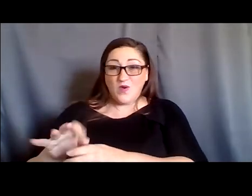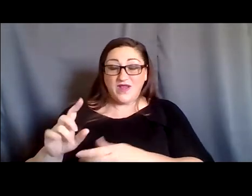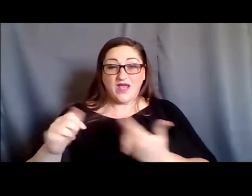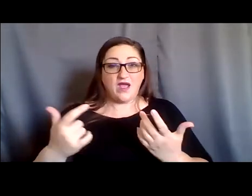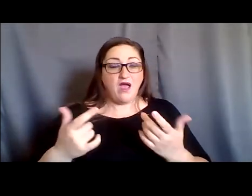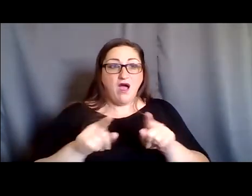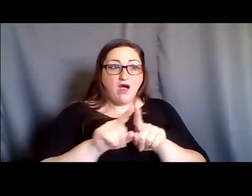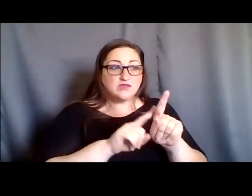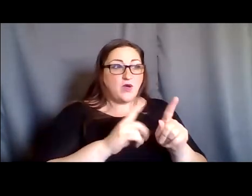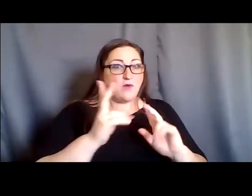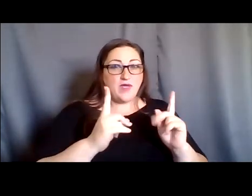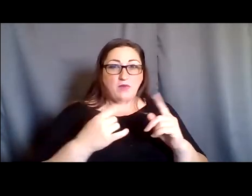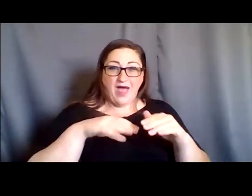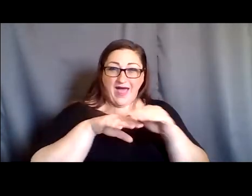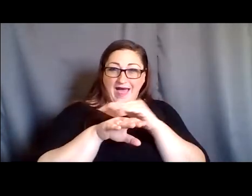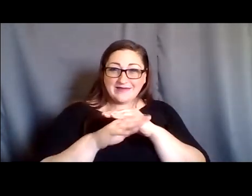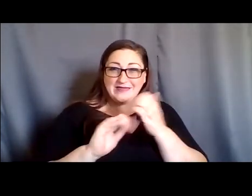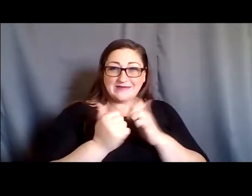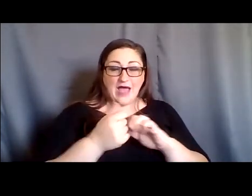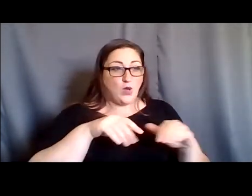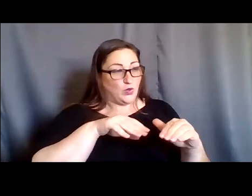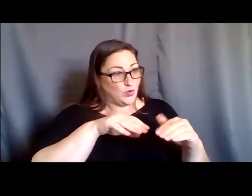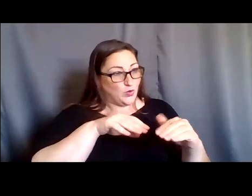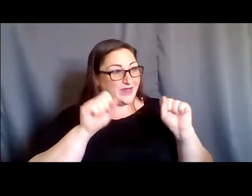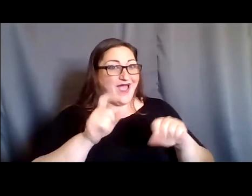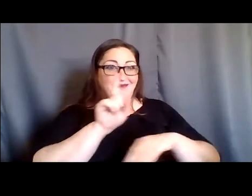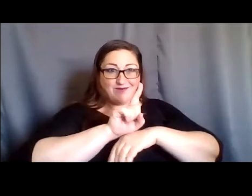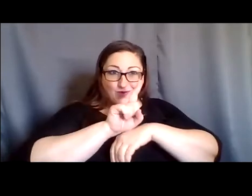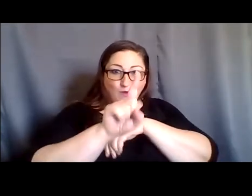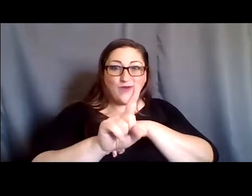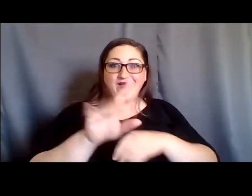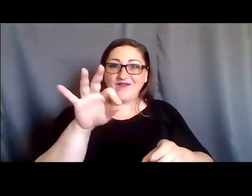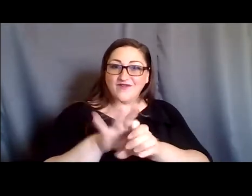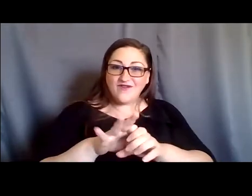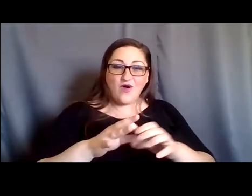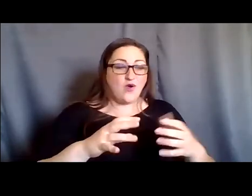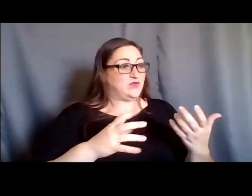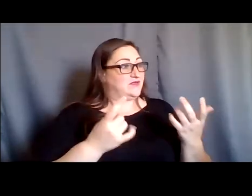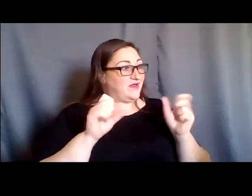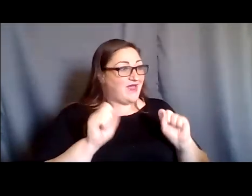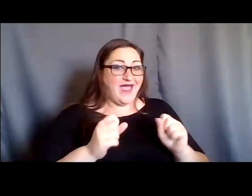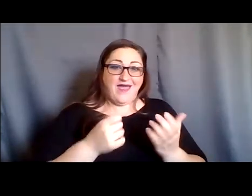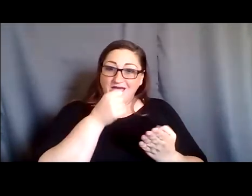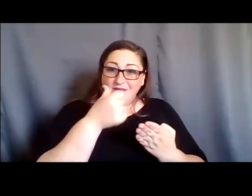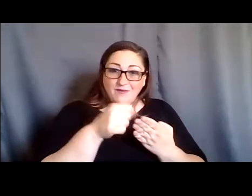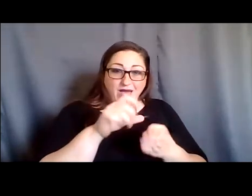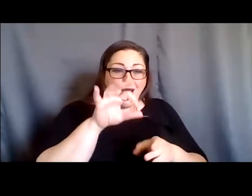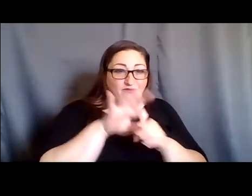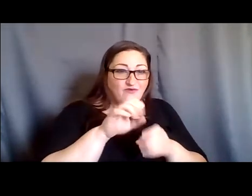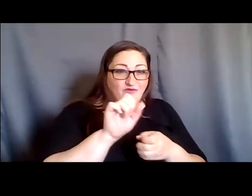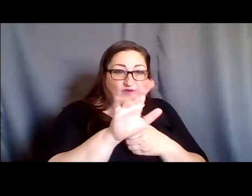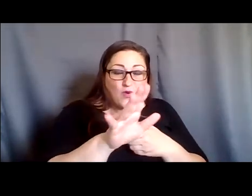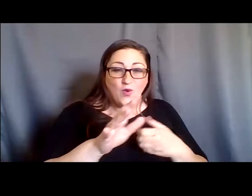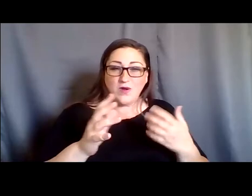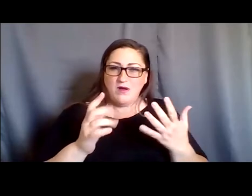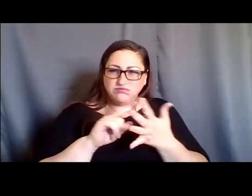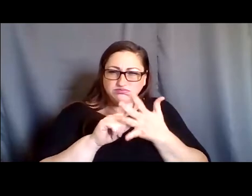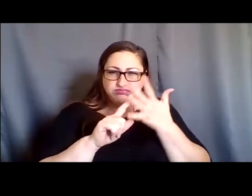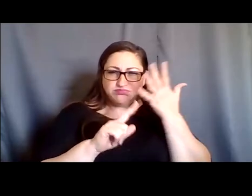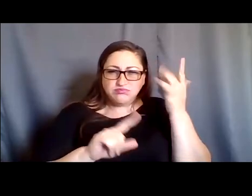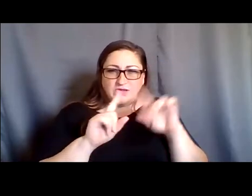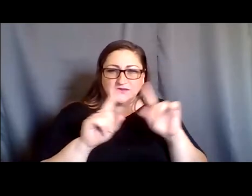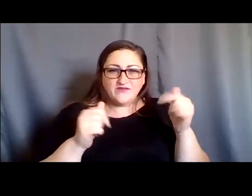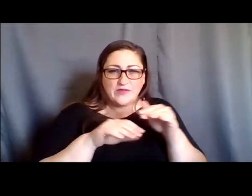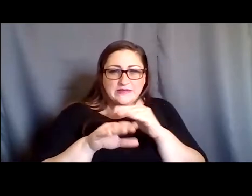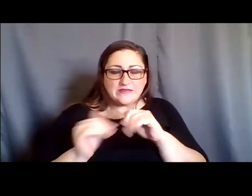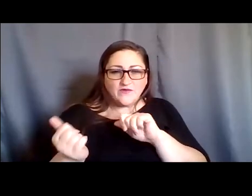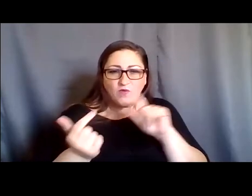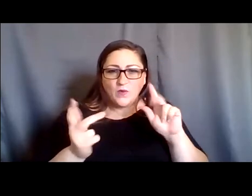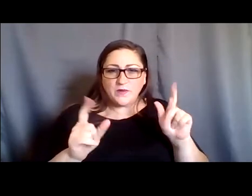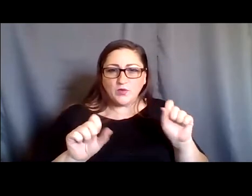And due to both the COVID-19 pandemic and the response to it—